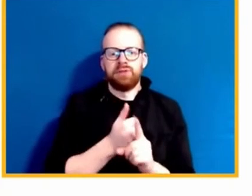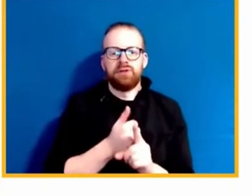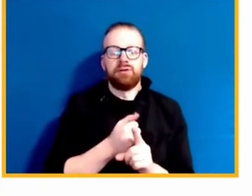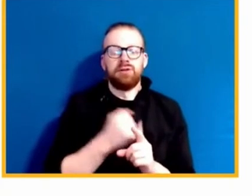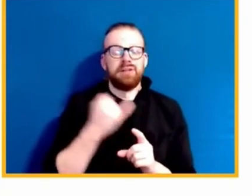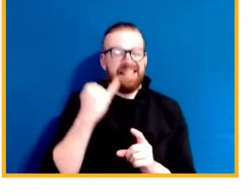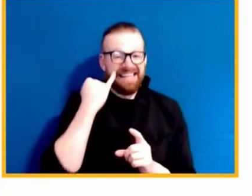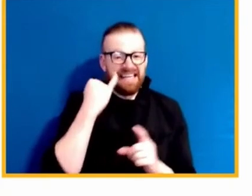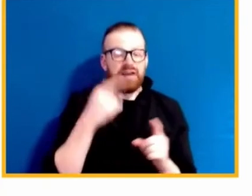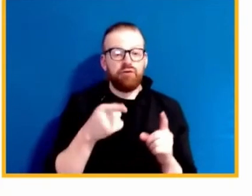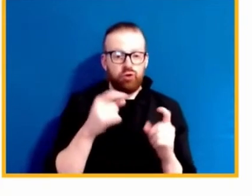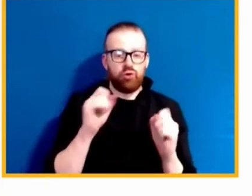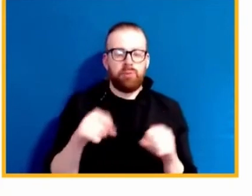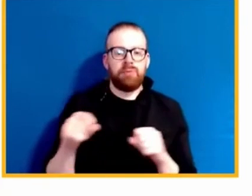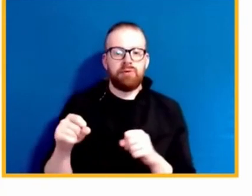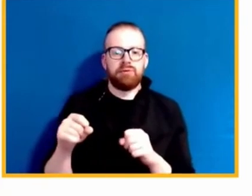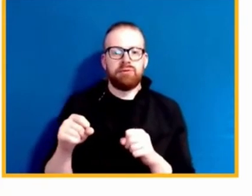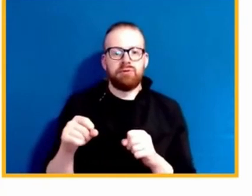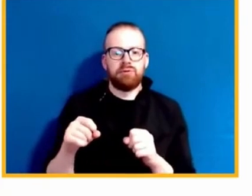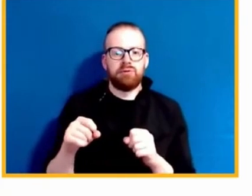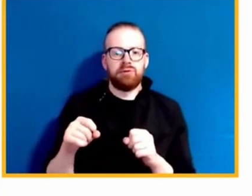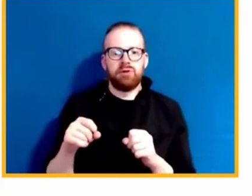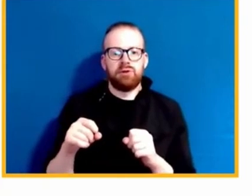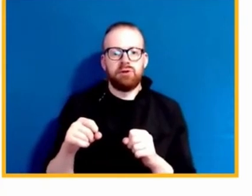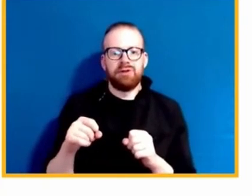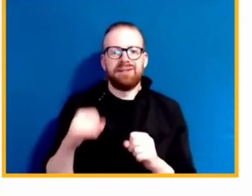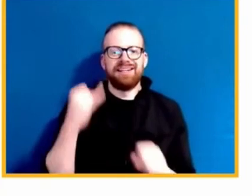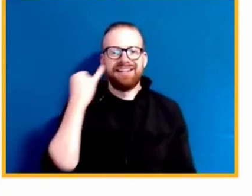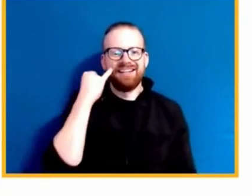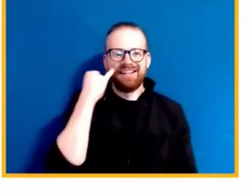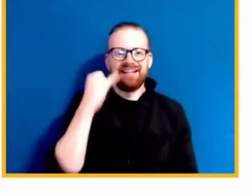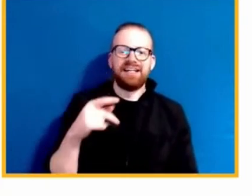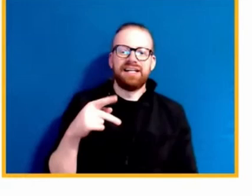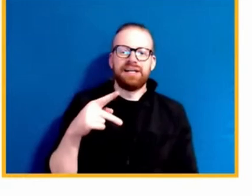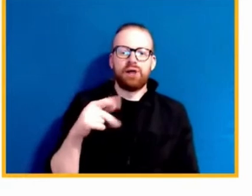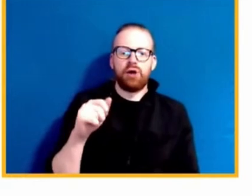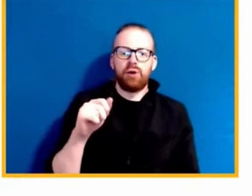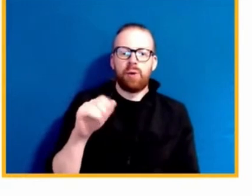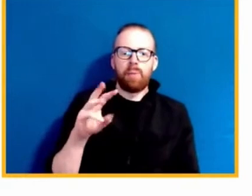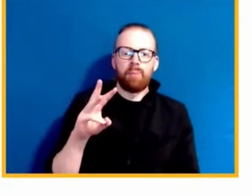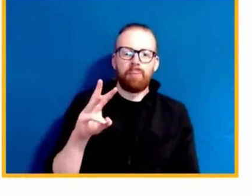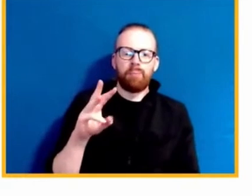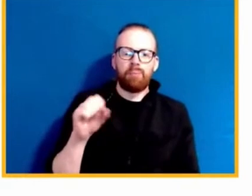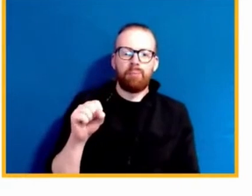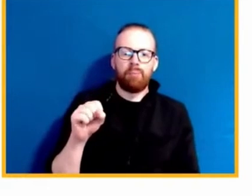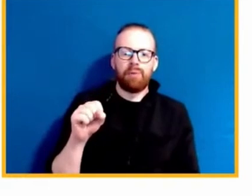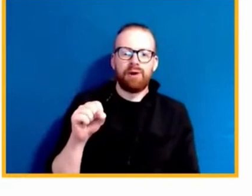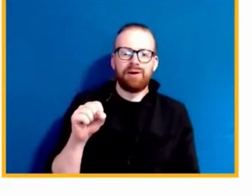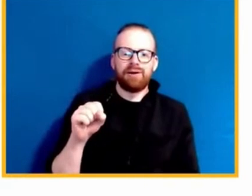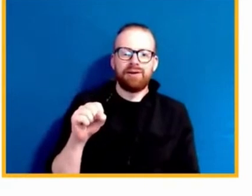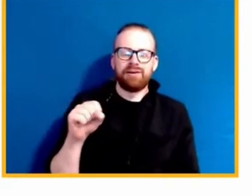if you're able to, and I was gonna say if paws-sible, please consider a very very generous donation